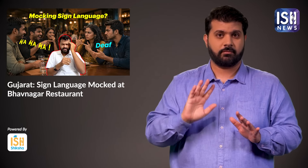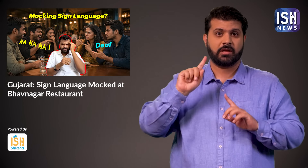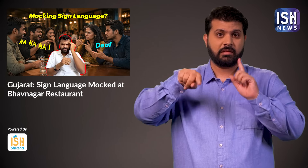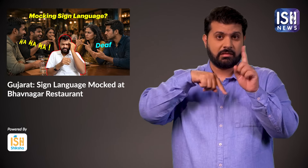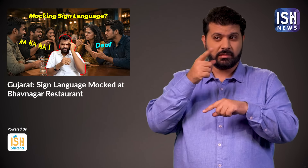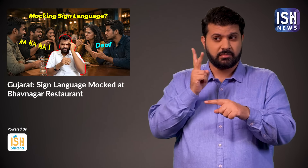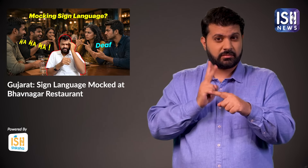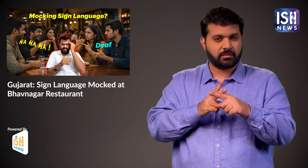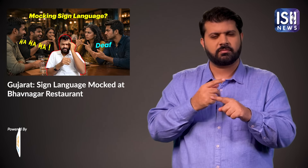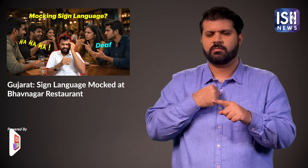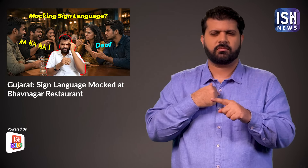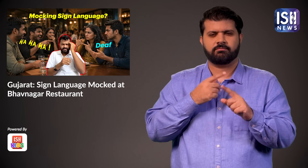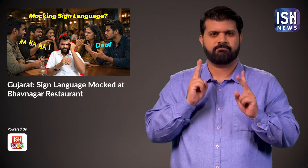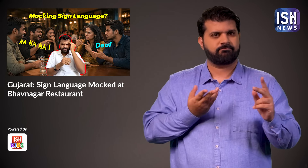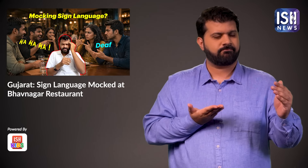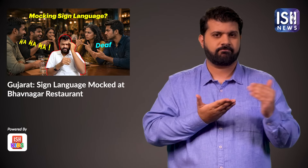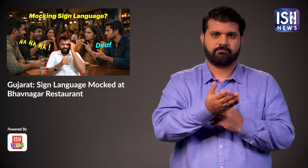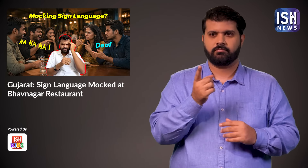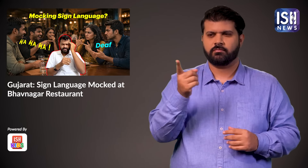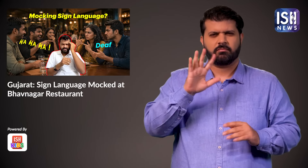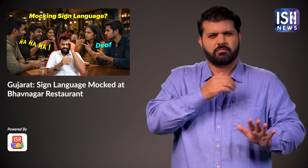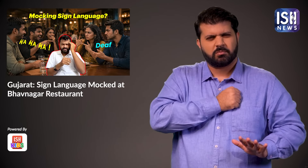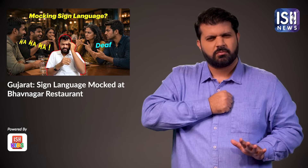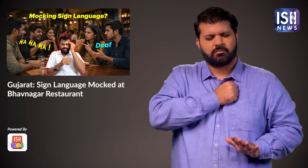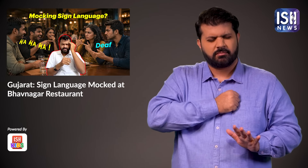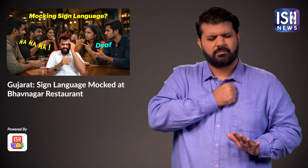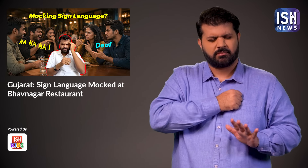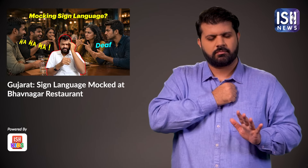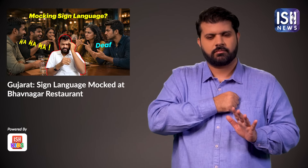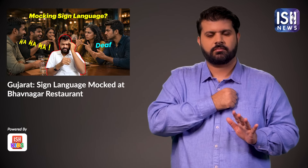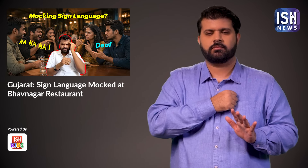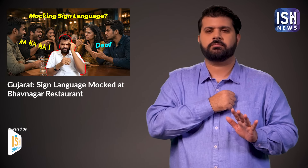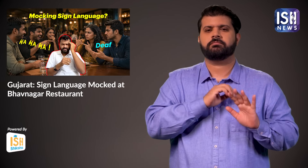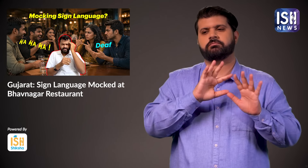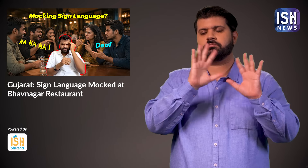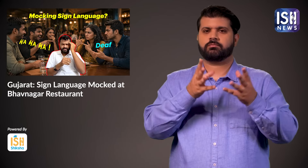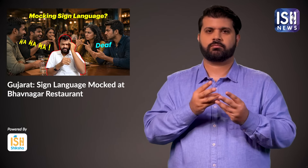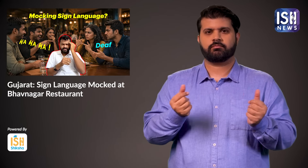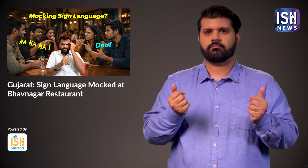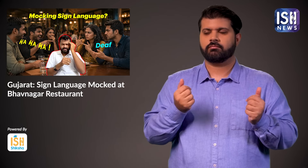but warned that if it happens again, he will take strict action. The matter was resolved.